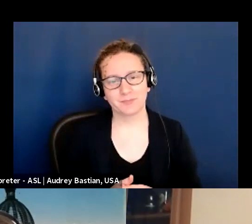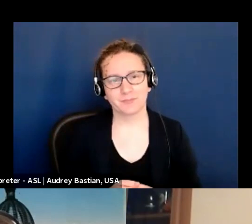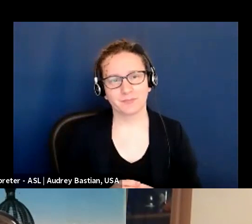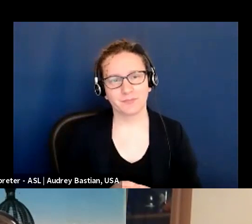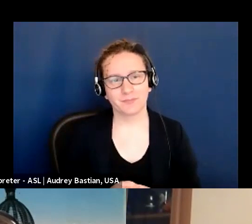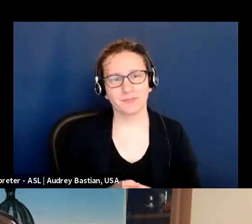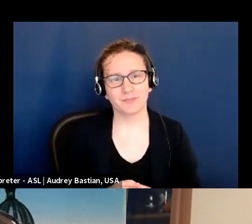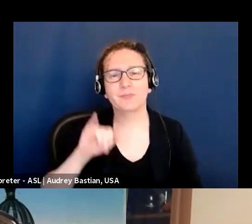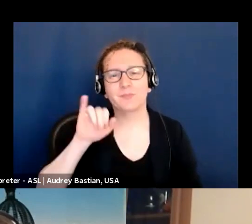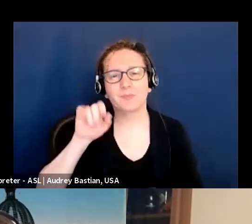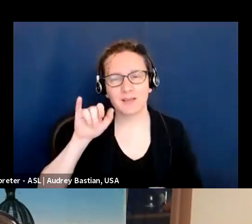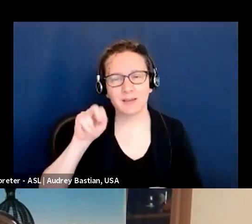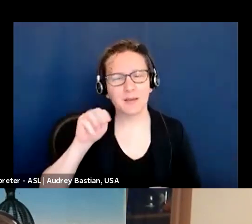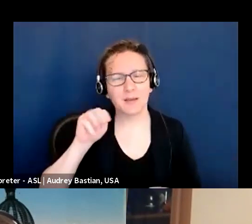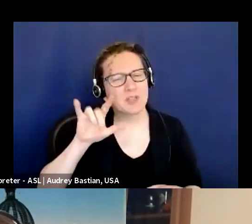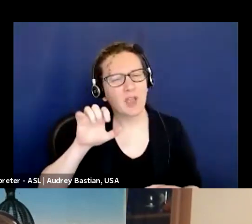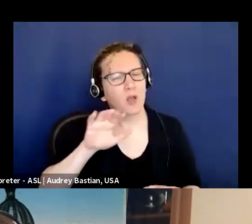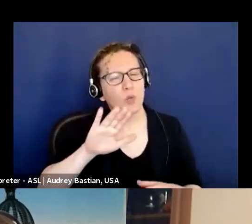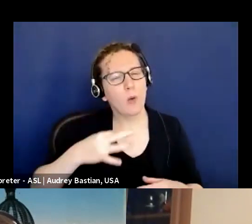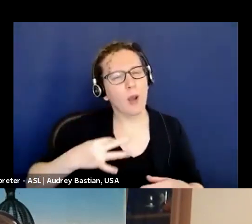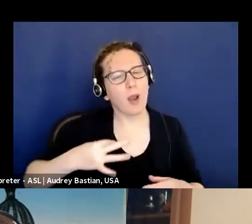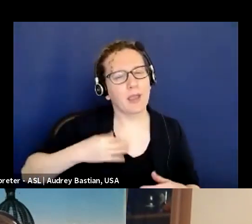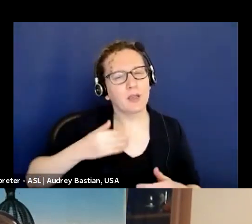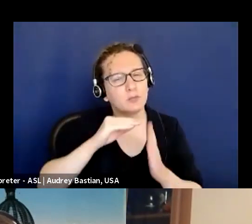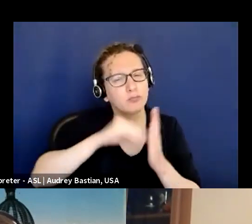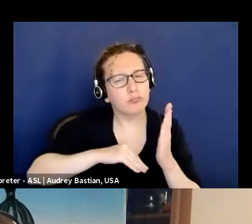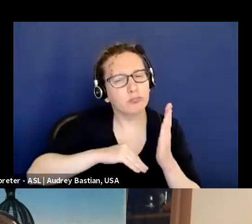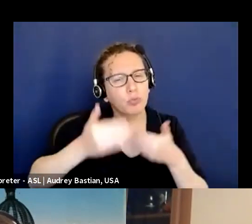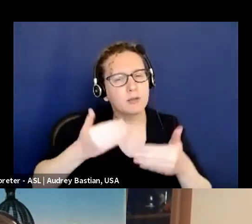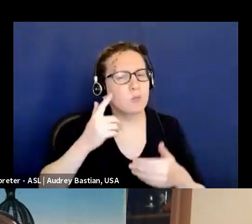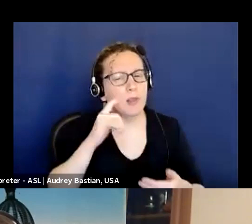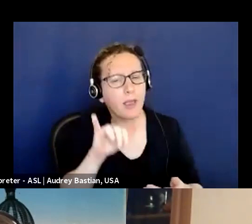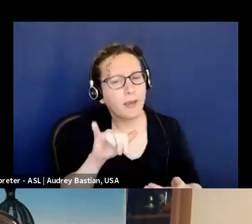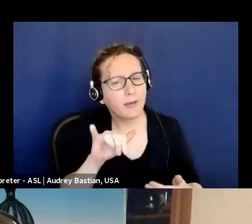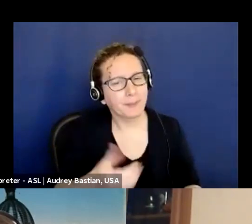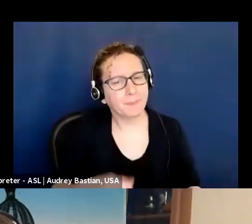what was the application process like? >> MICHELLE SHE: There are two parts,